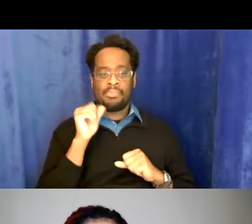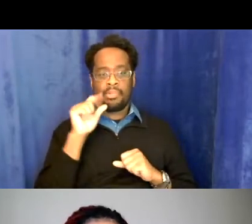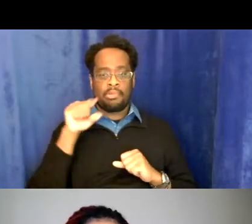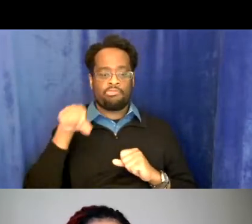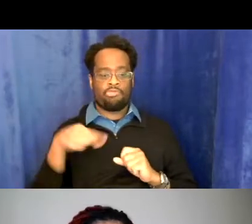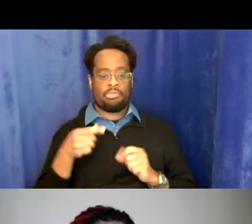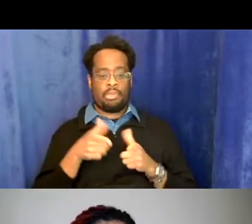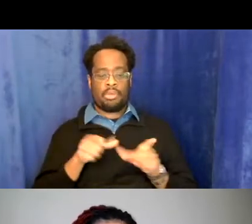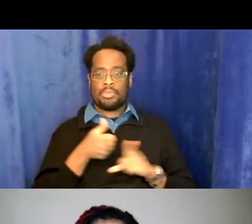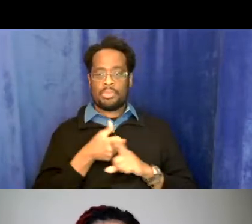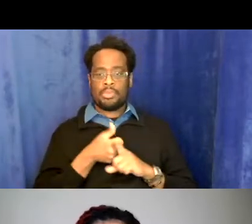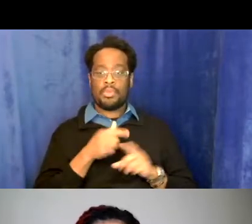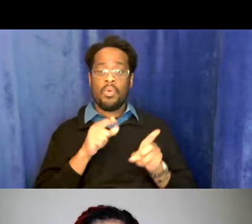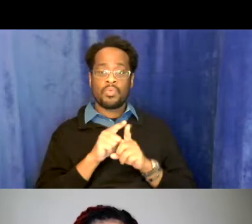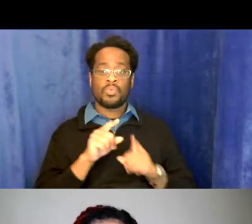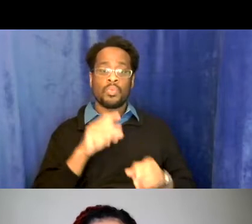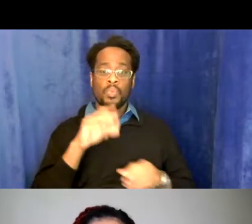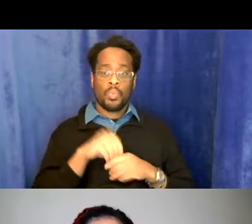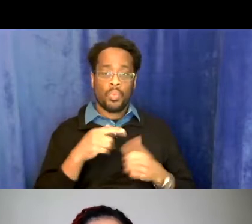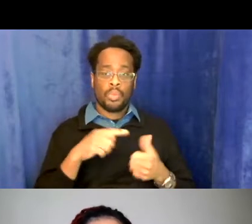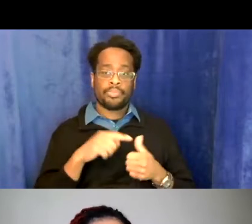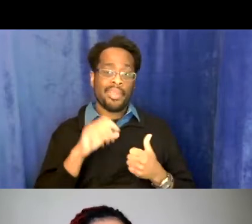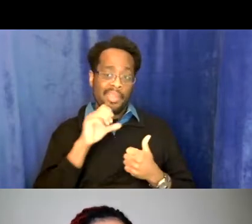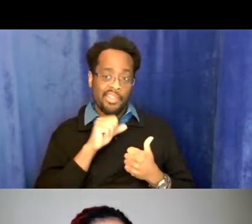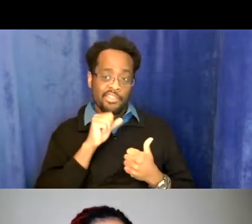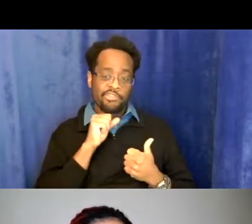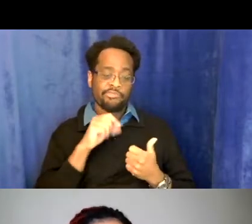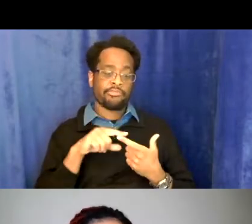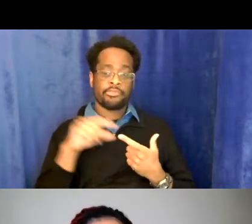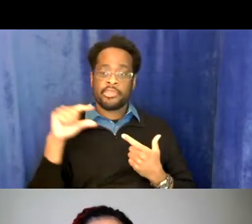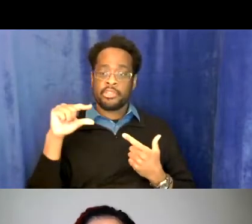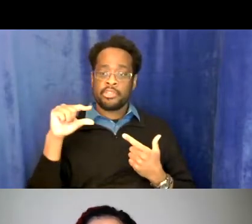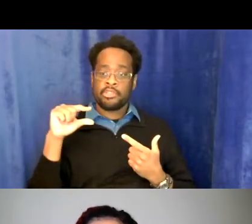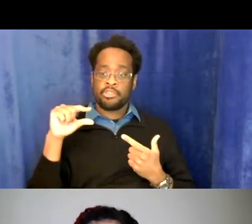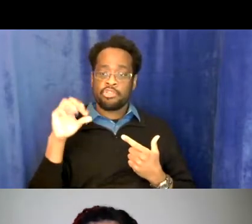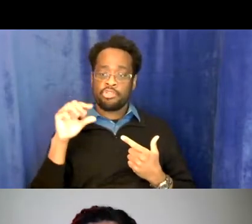were different than the white spoken or signs looking more at the language itself including age,